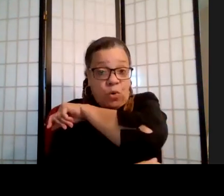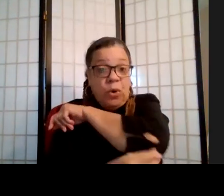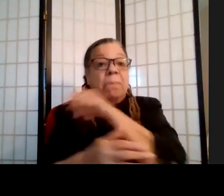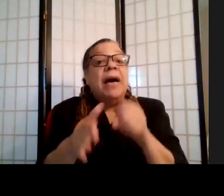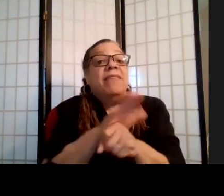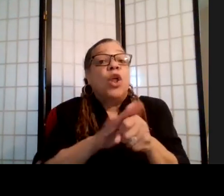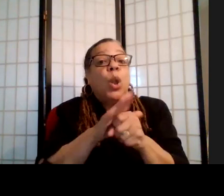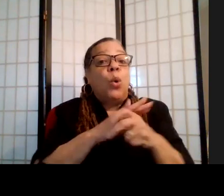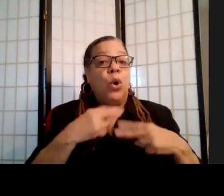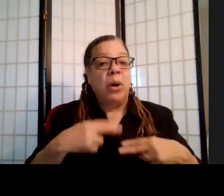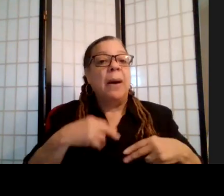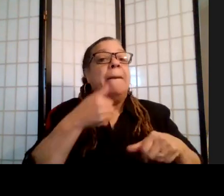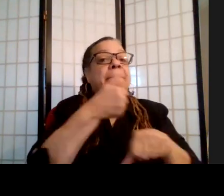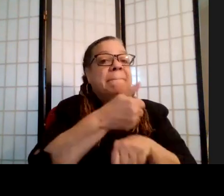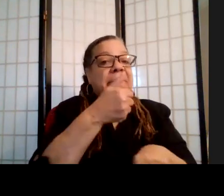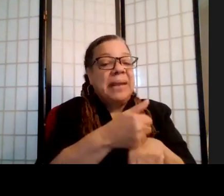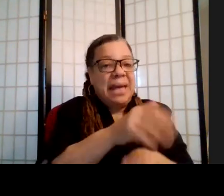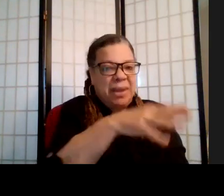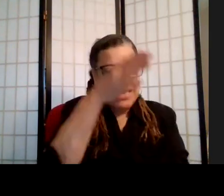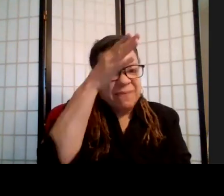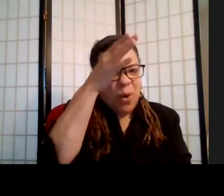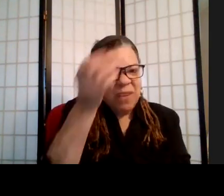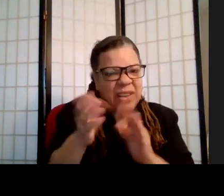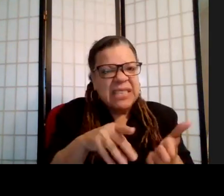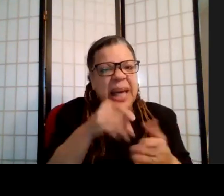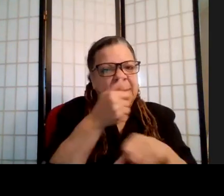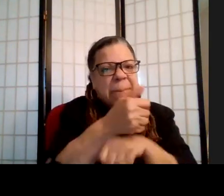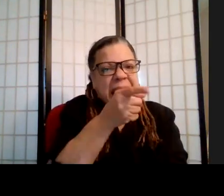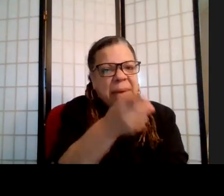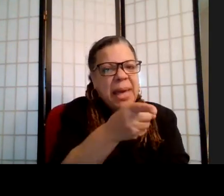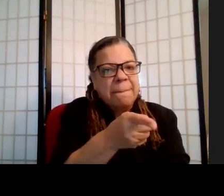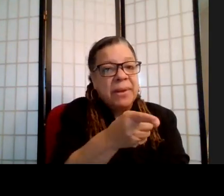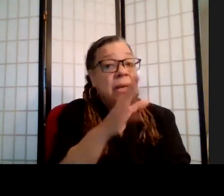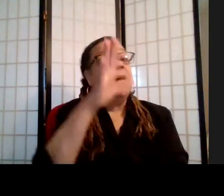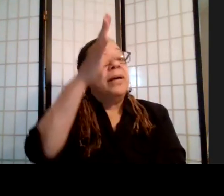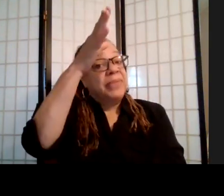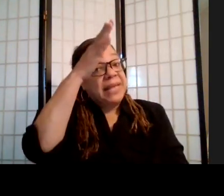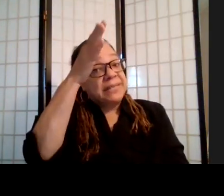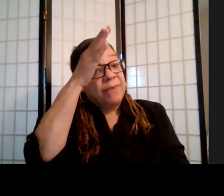blaming his father, Aslam, for his own death. His father had died after he took the only